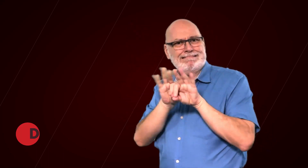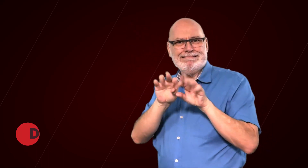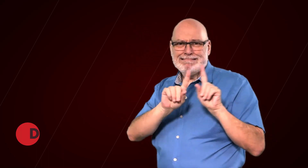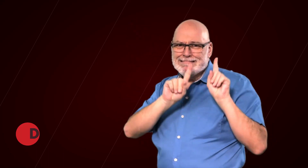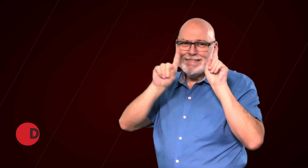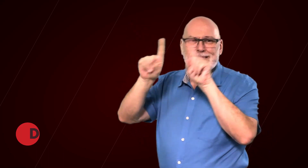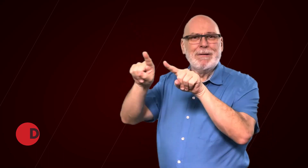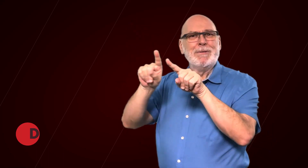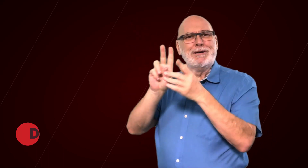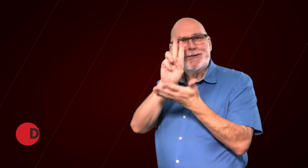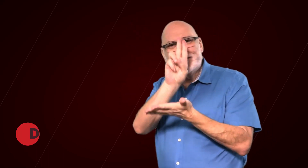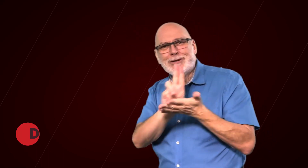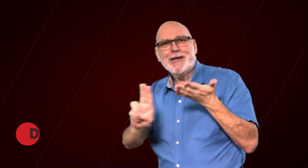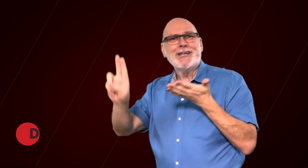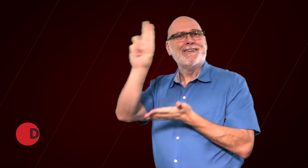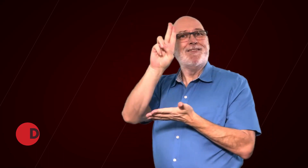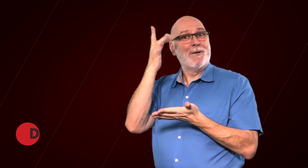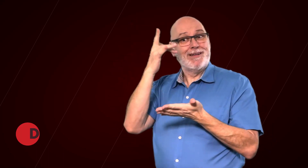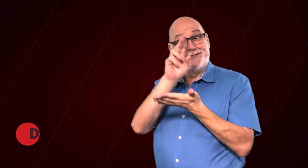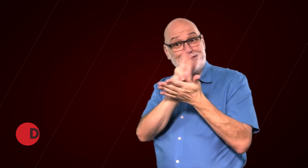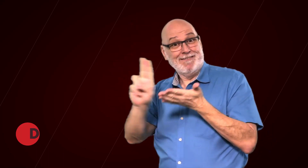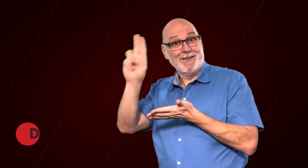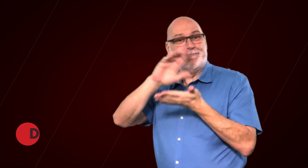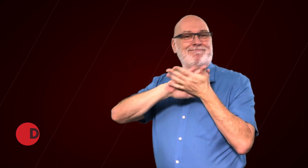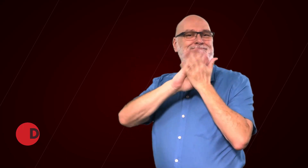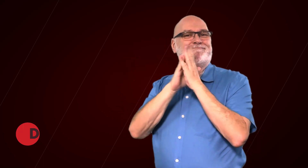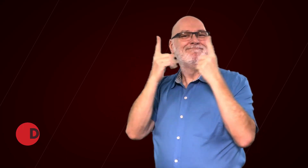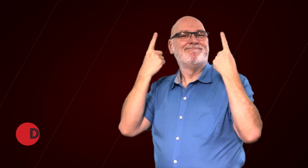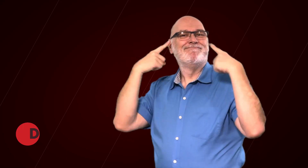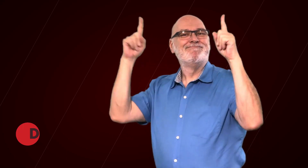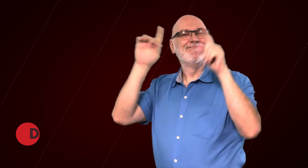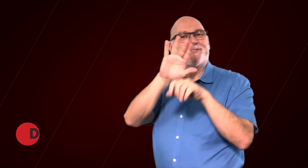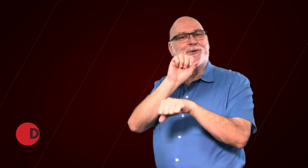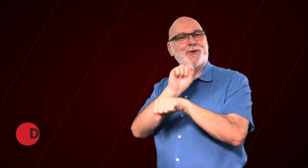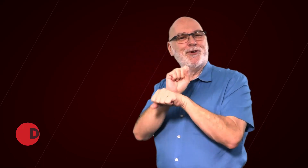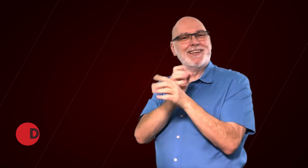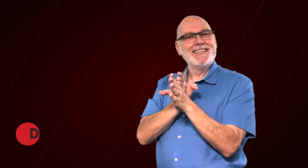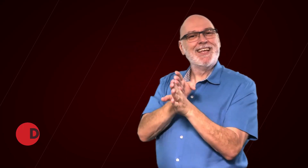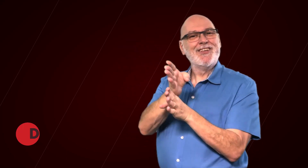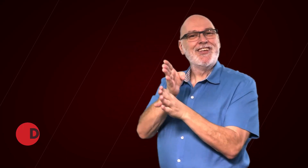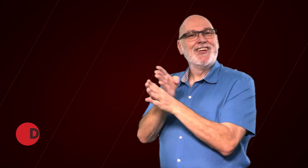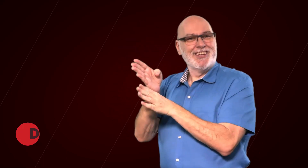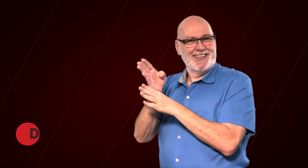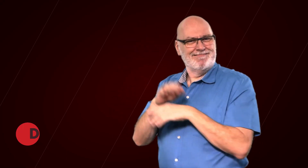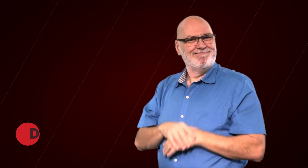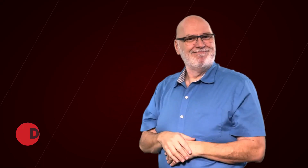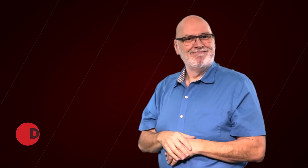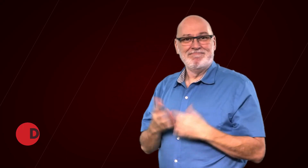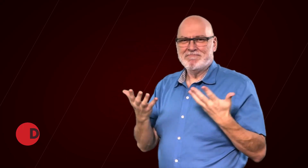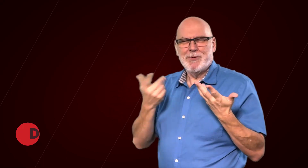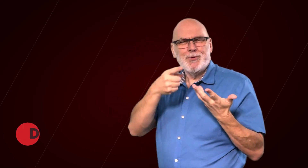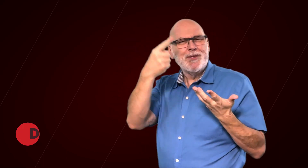we need to go to University to become successful in our careers.